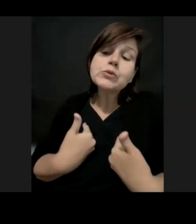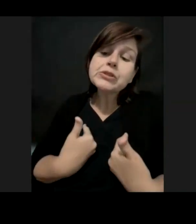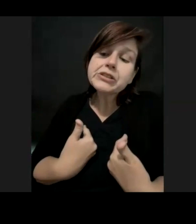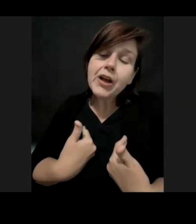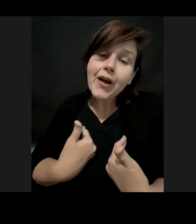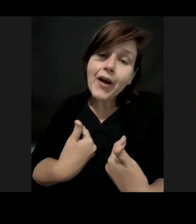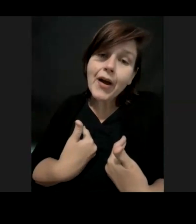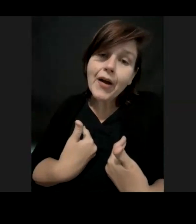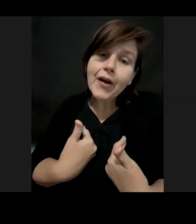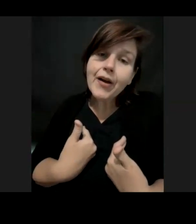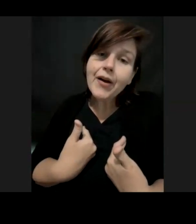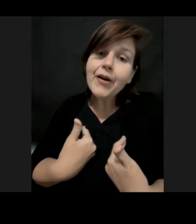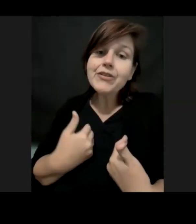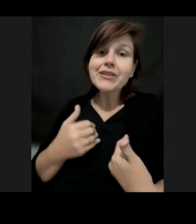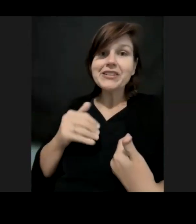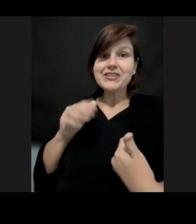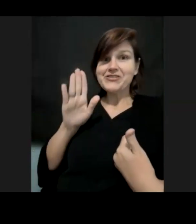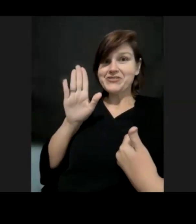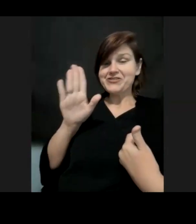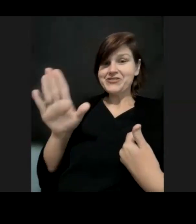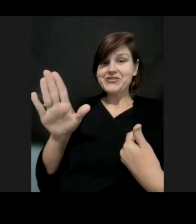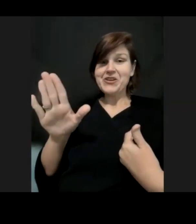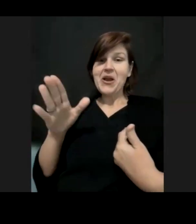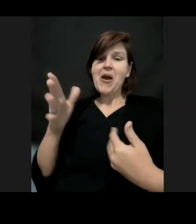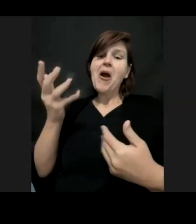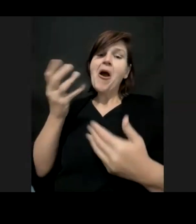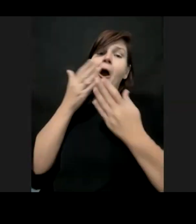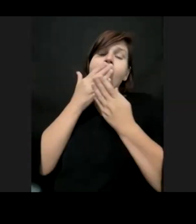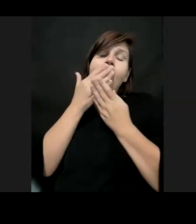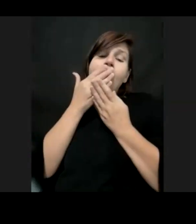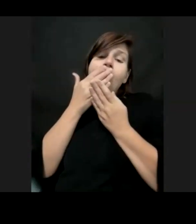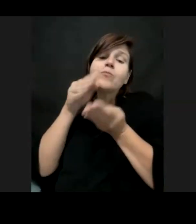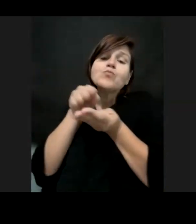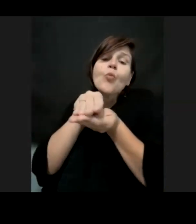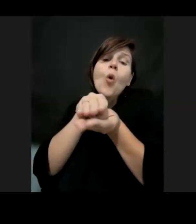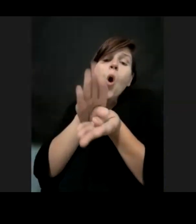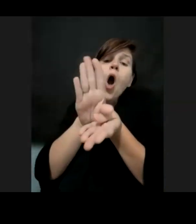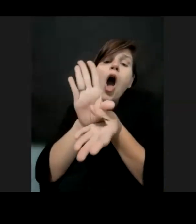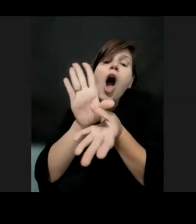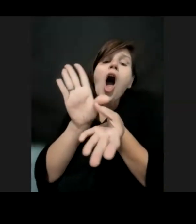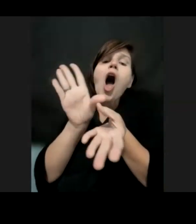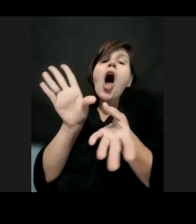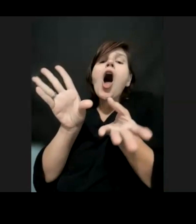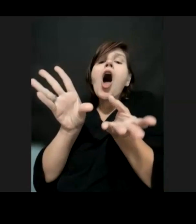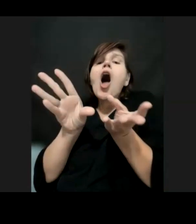And he yawned loudly, “Aaahhh! Aaahhh!"